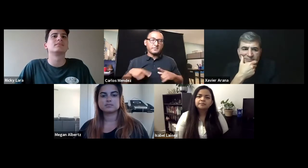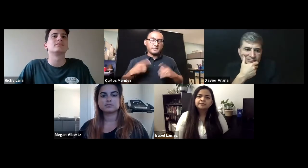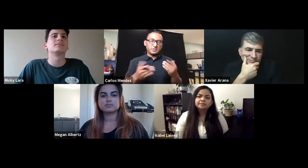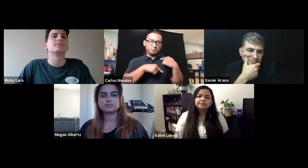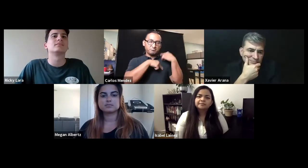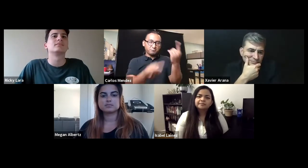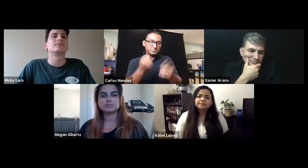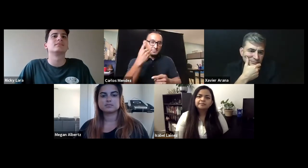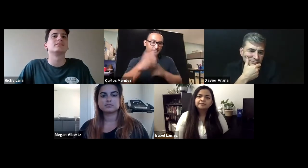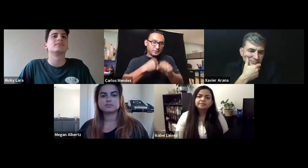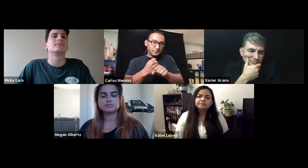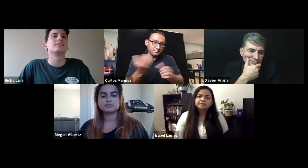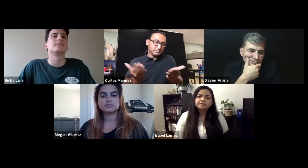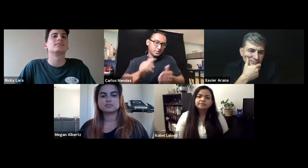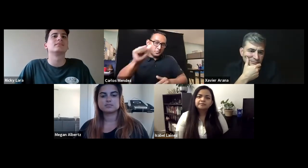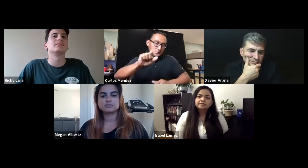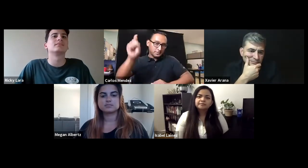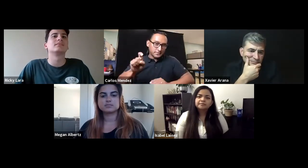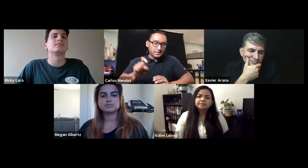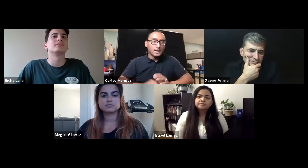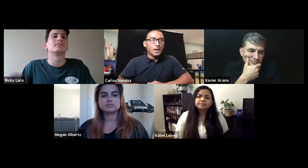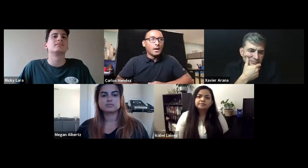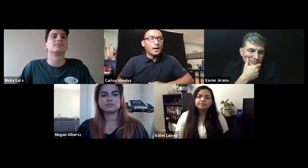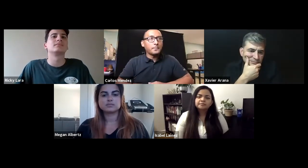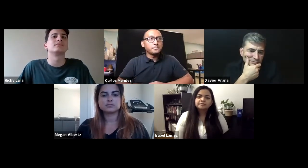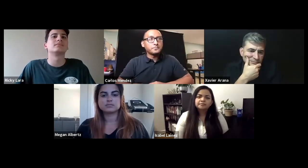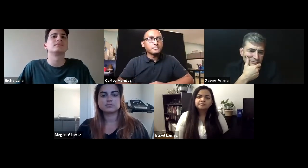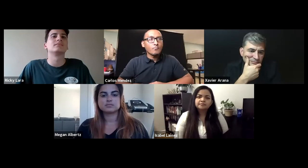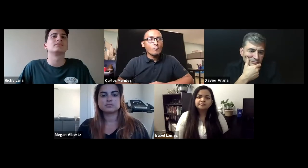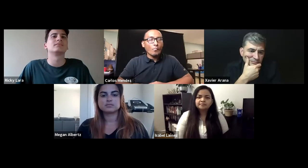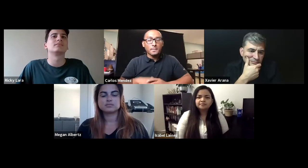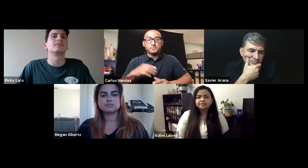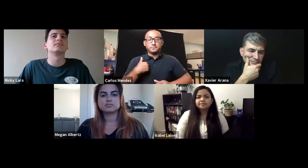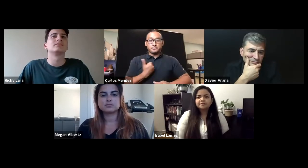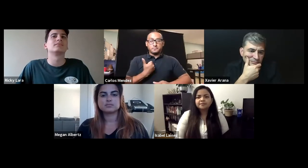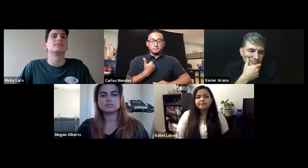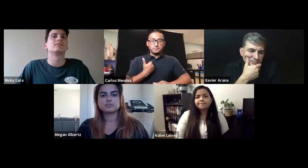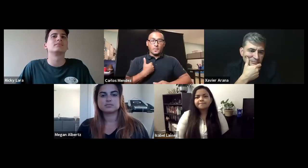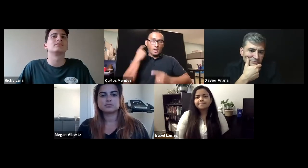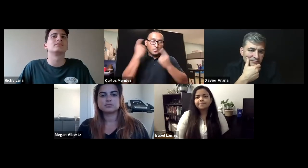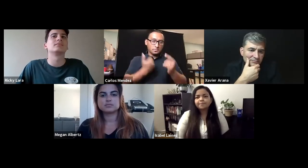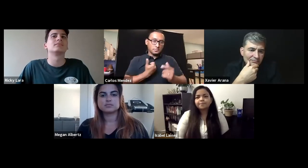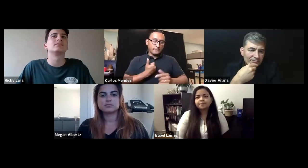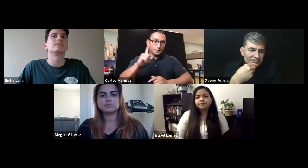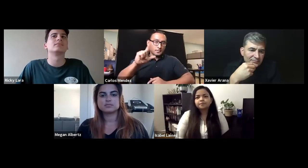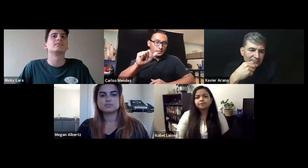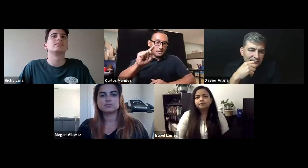I met my wife here in Austin after being here for about a year.